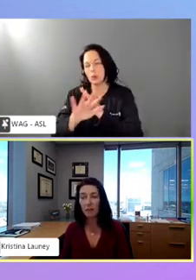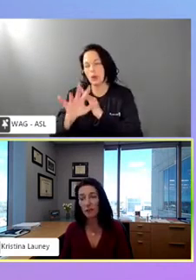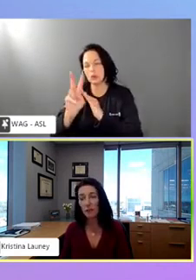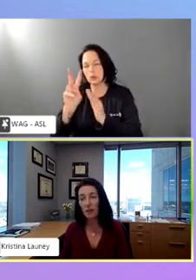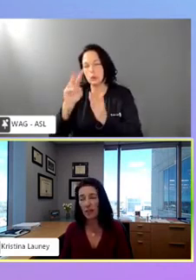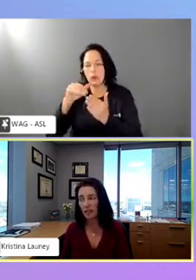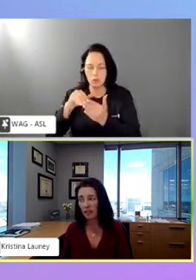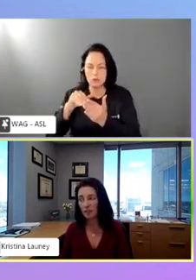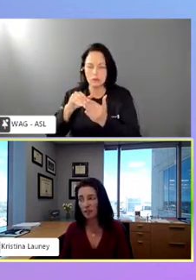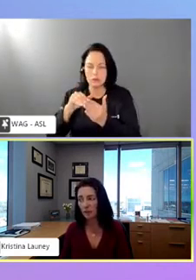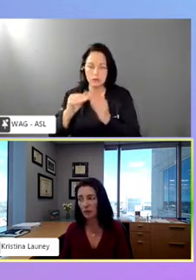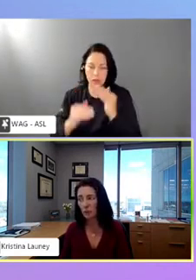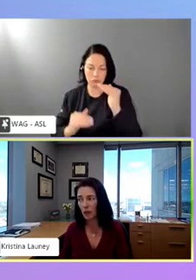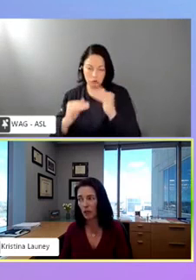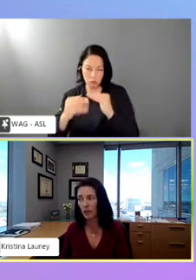steady and then slowly